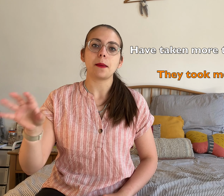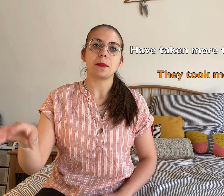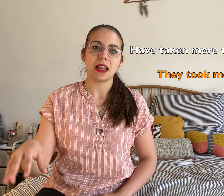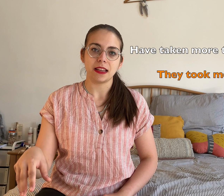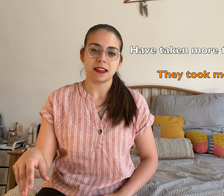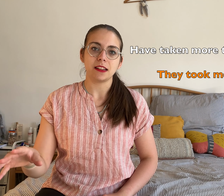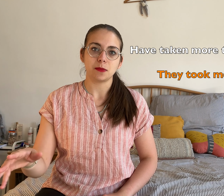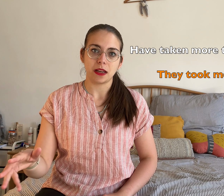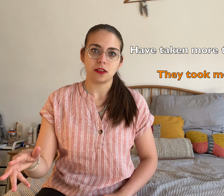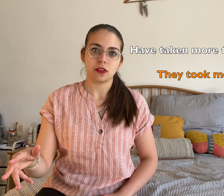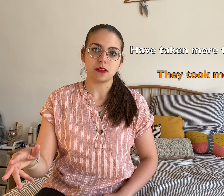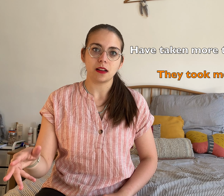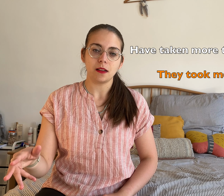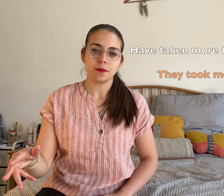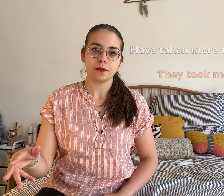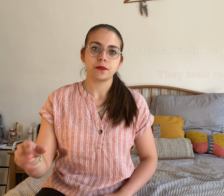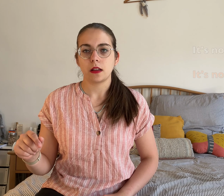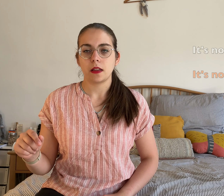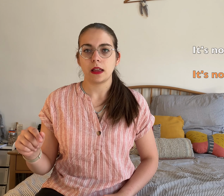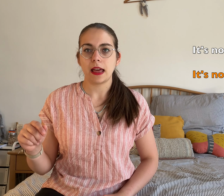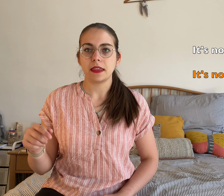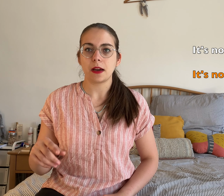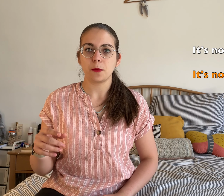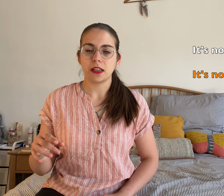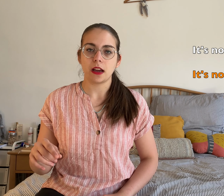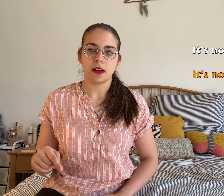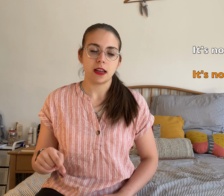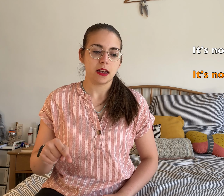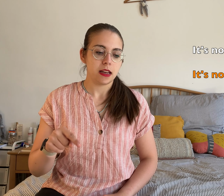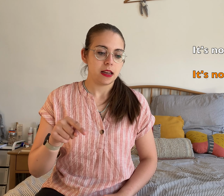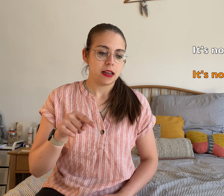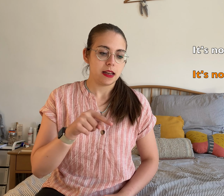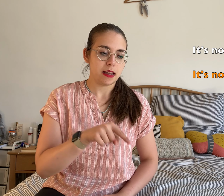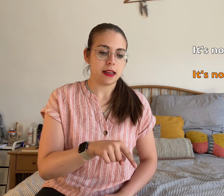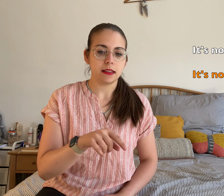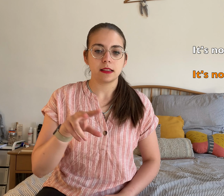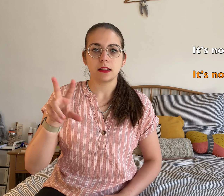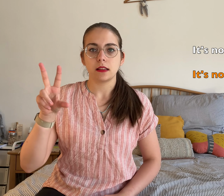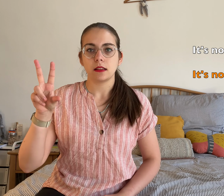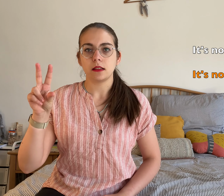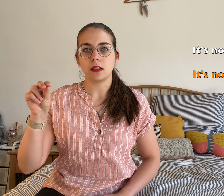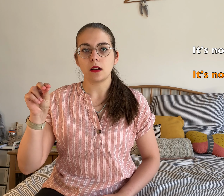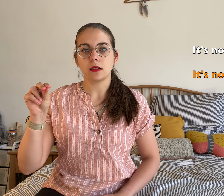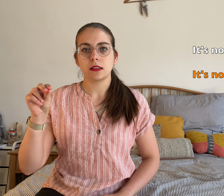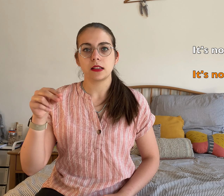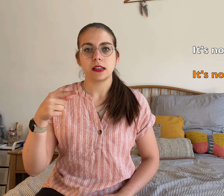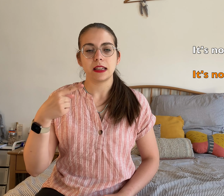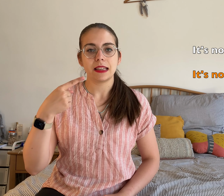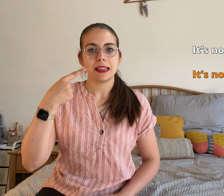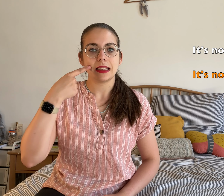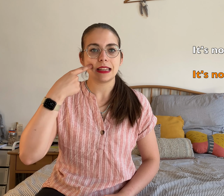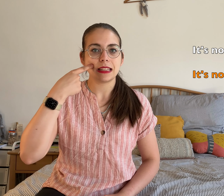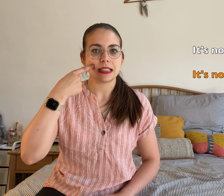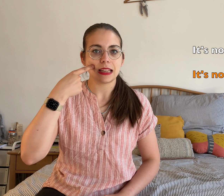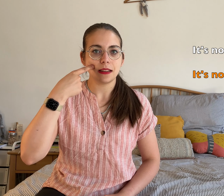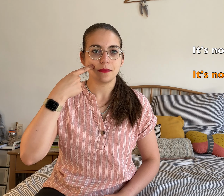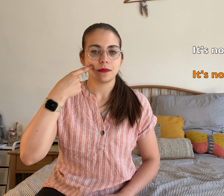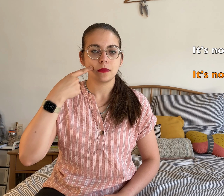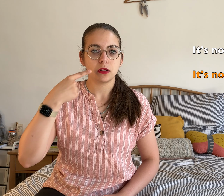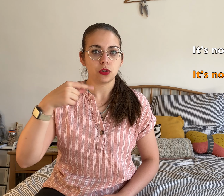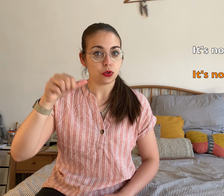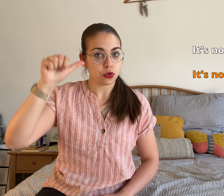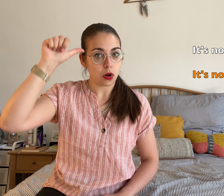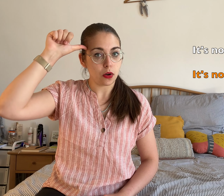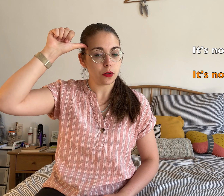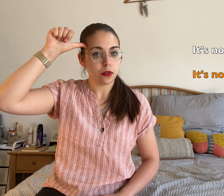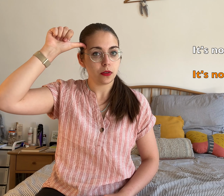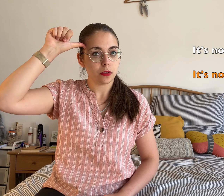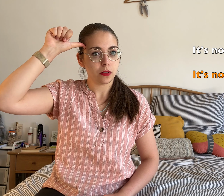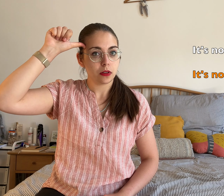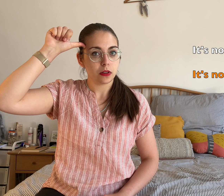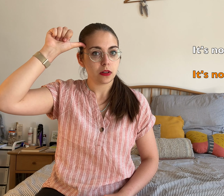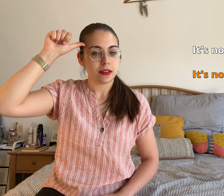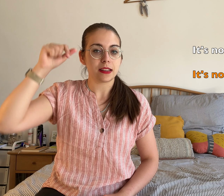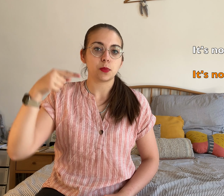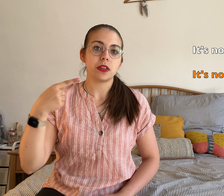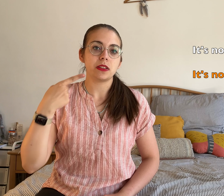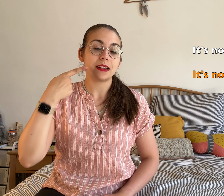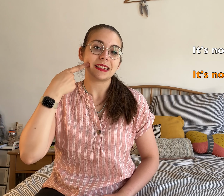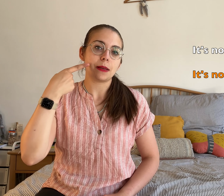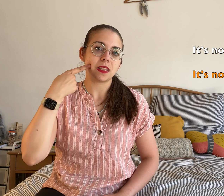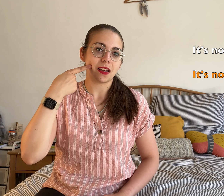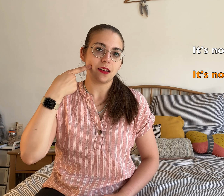place and its patrons are. And then we go "It's not easy to know". Yes, we're using the same sign